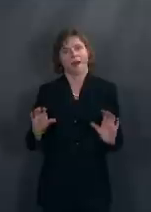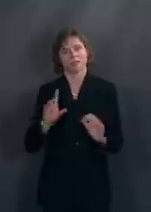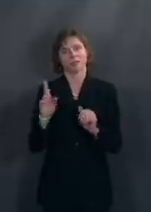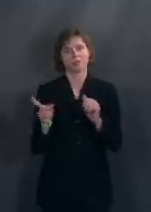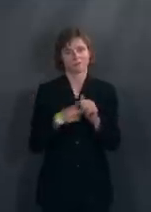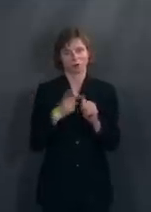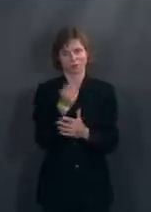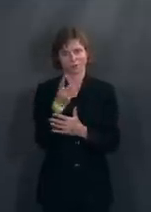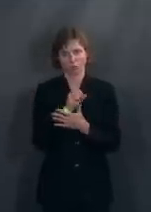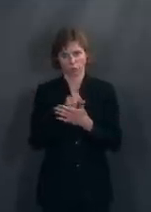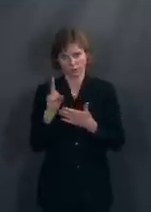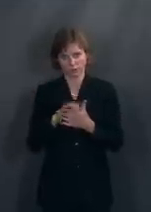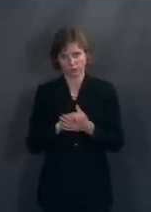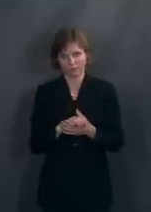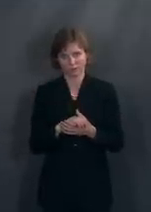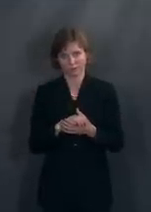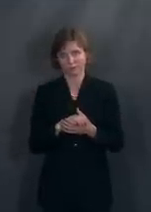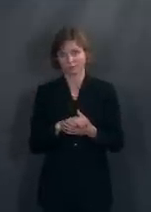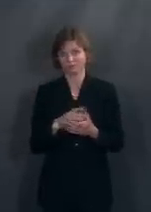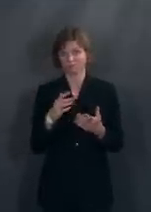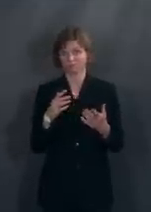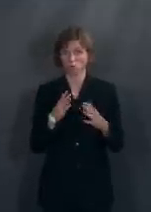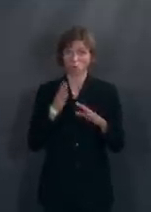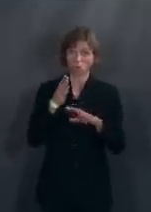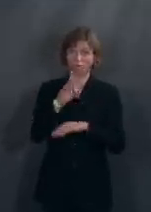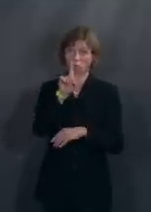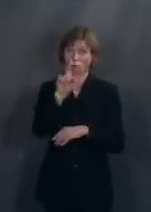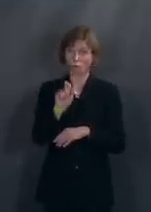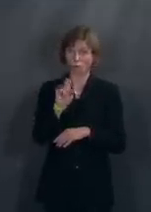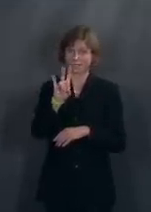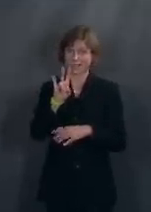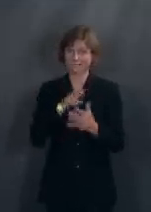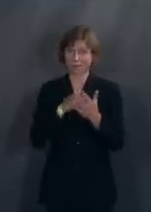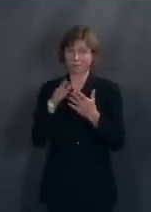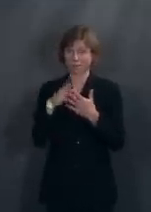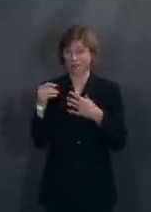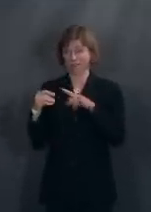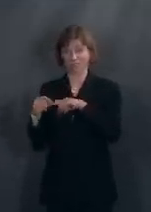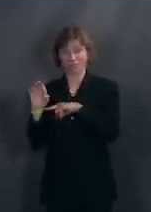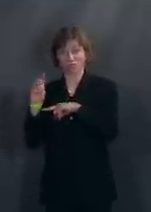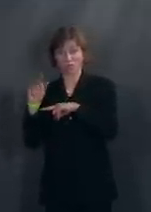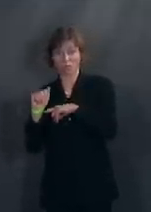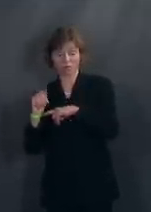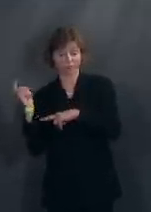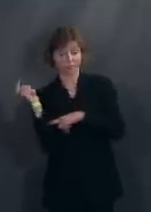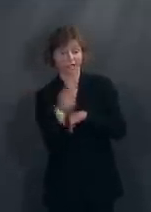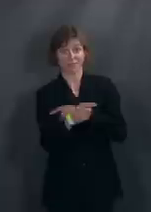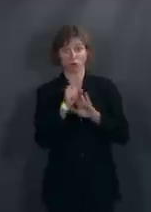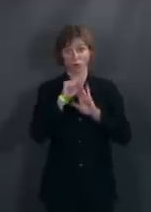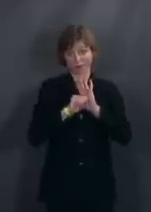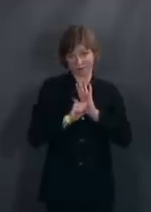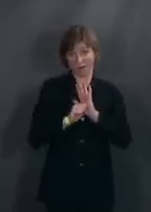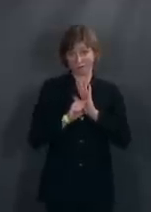with more than $1.7 billion going from FEMA to the states to support vaccination.